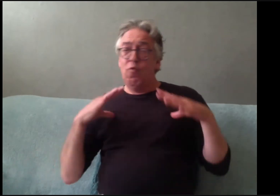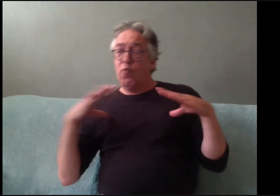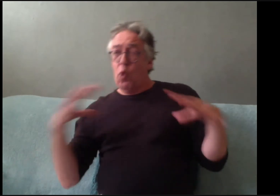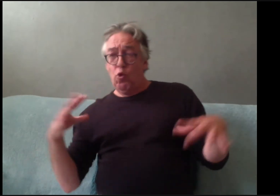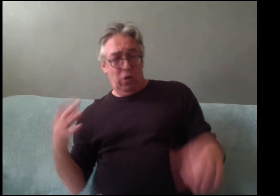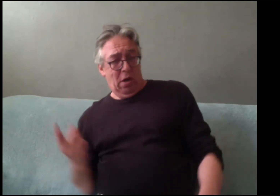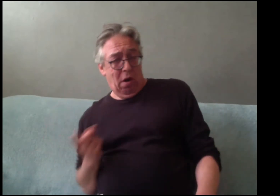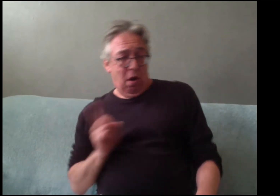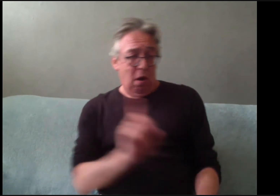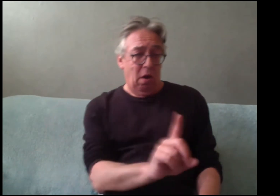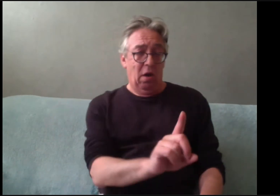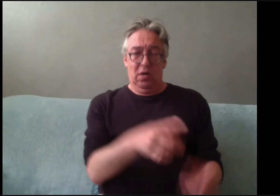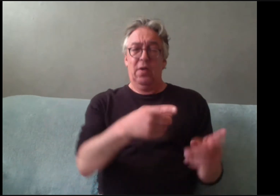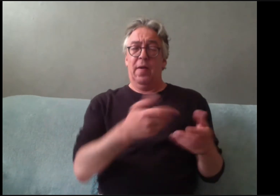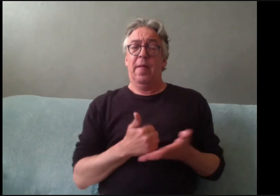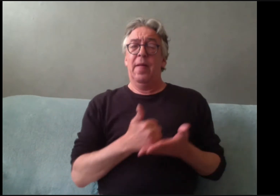and break isolation.